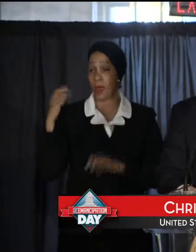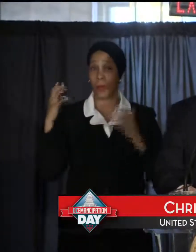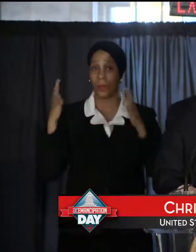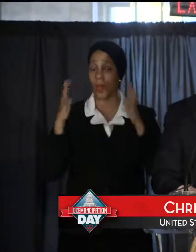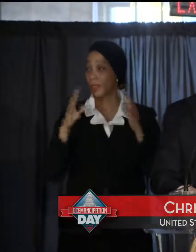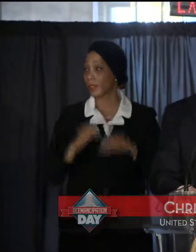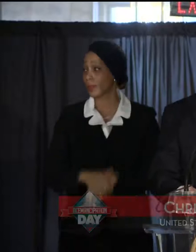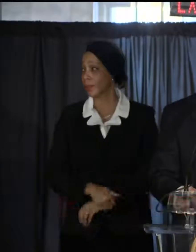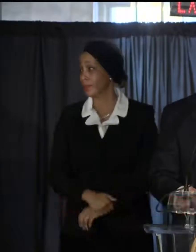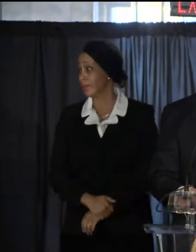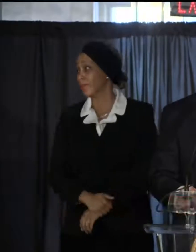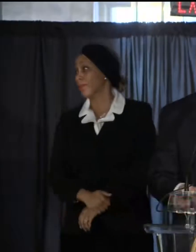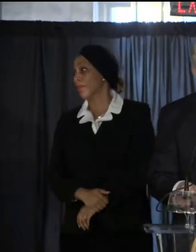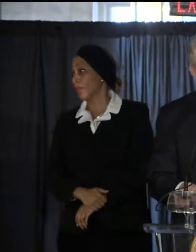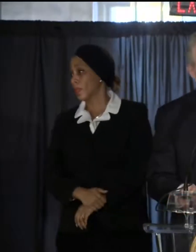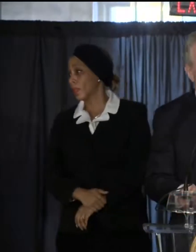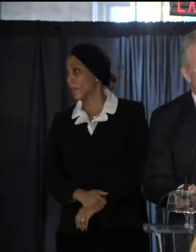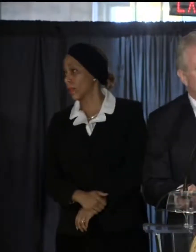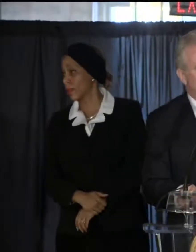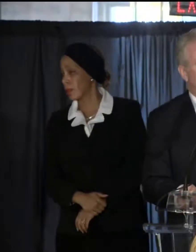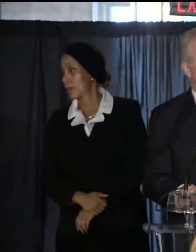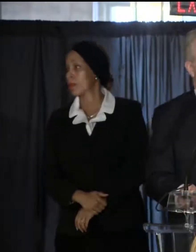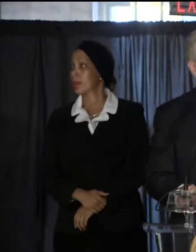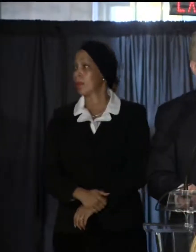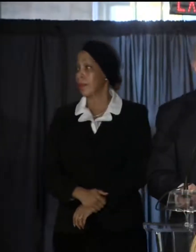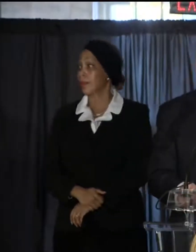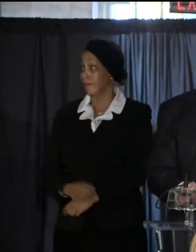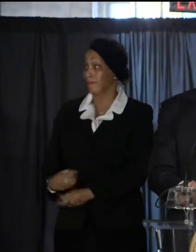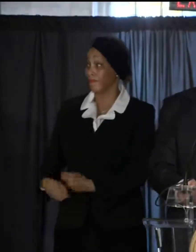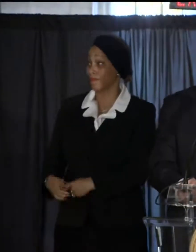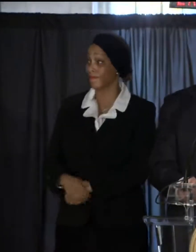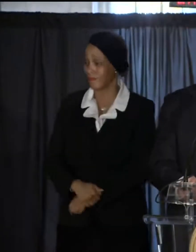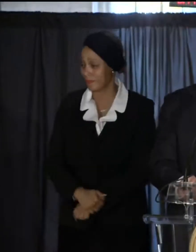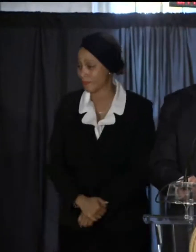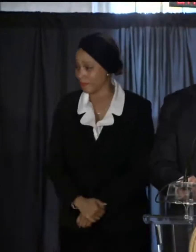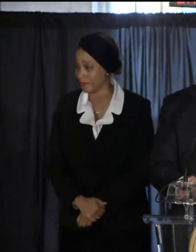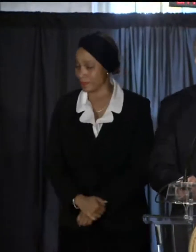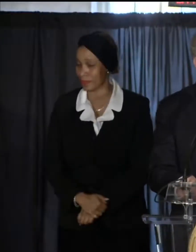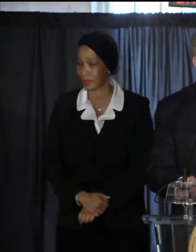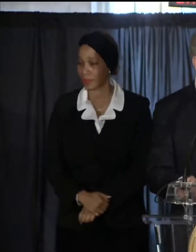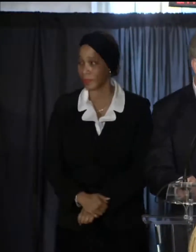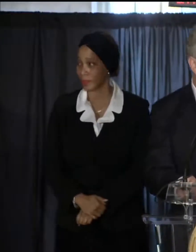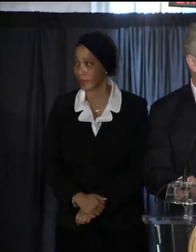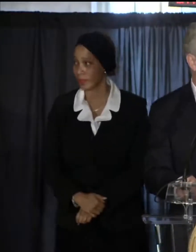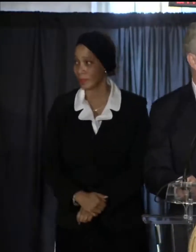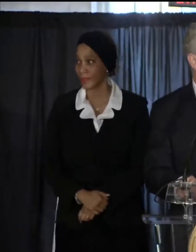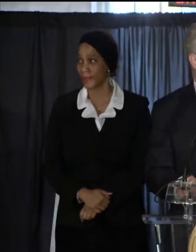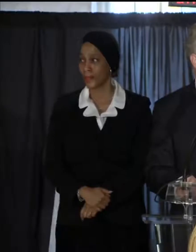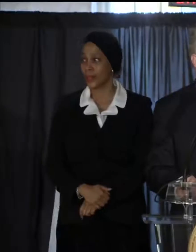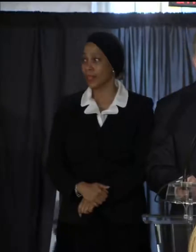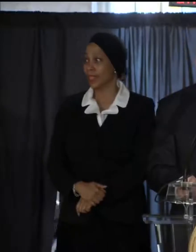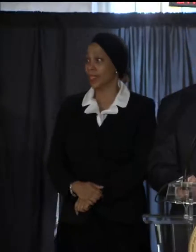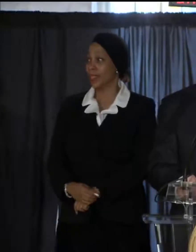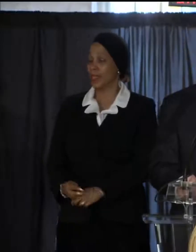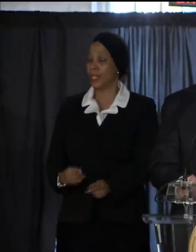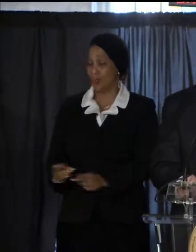TO THE CHAIR OF THE COUNCIL, PHIL MENDELSON, AND ALL OF YOUR